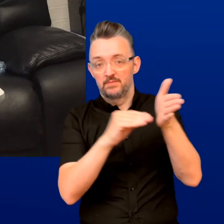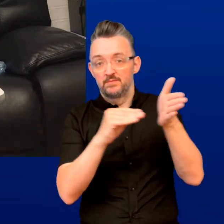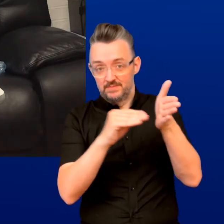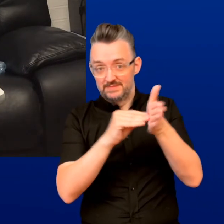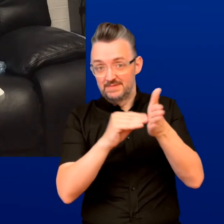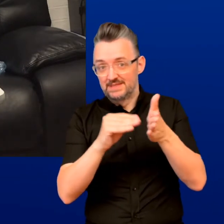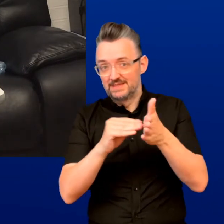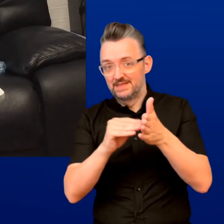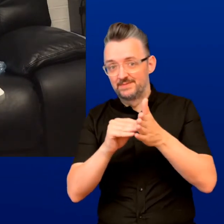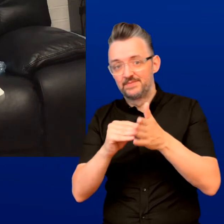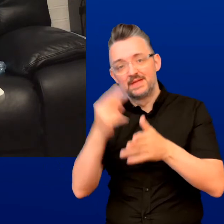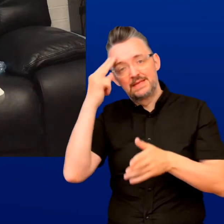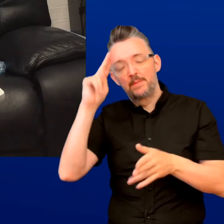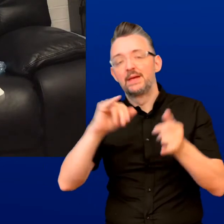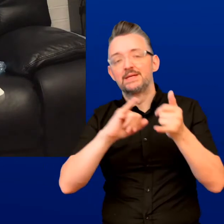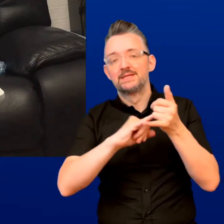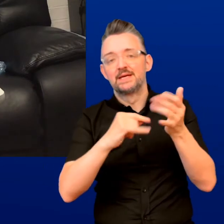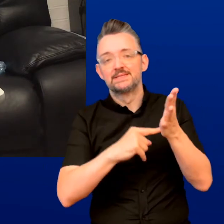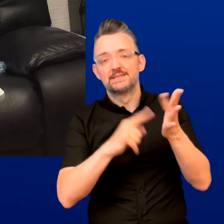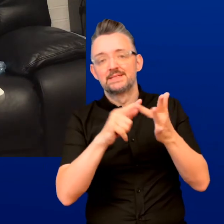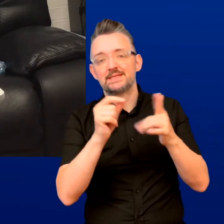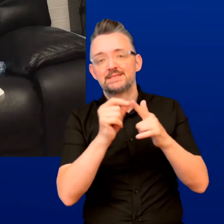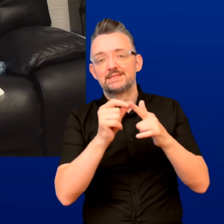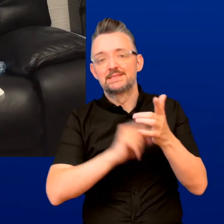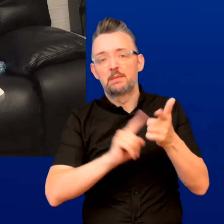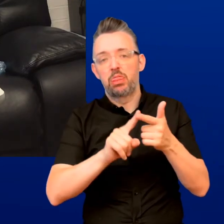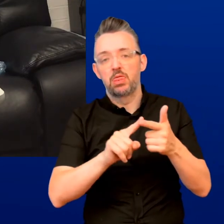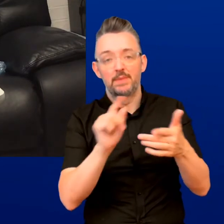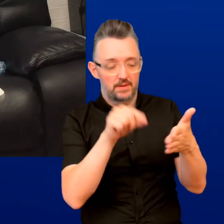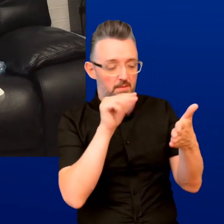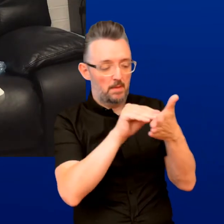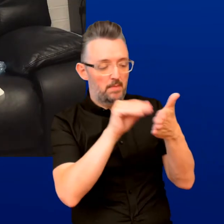but I'm stippling it and there's bits of yellow still shown through